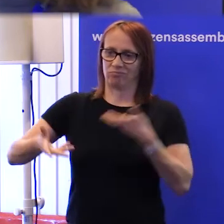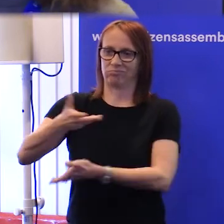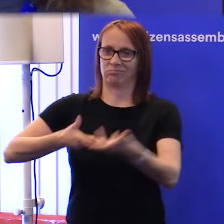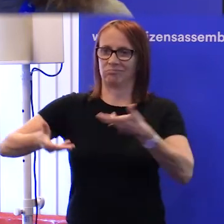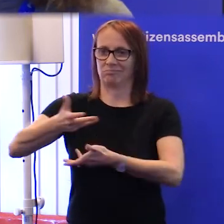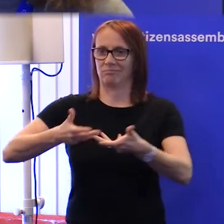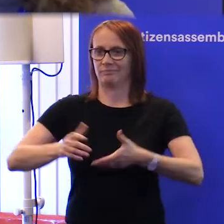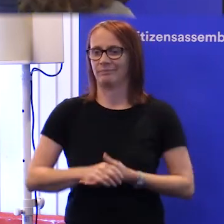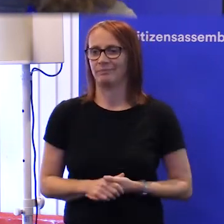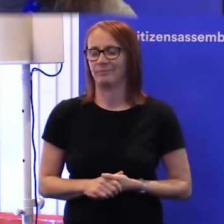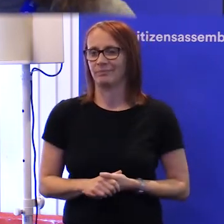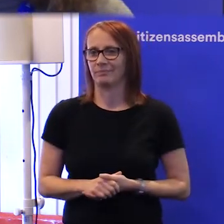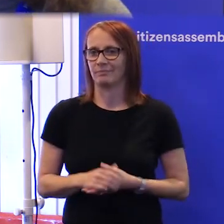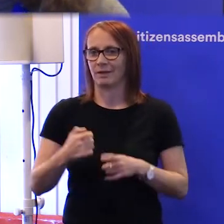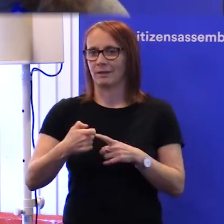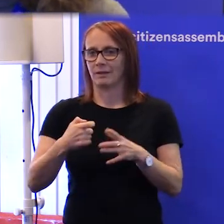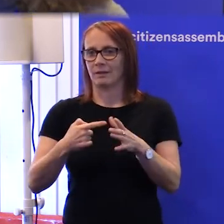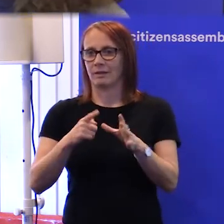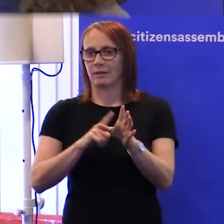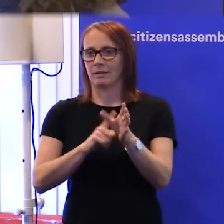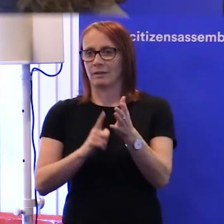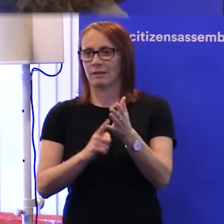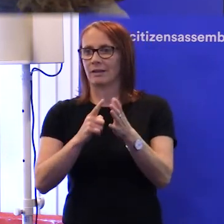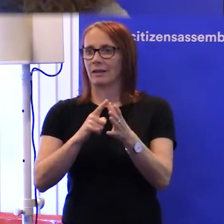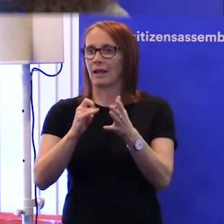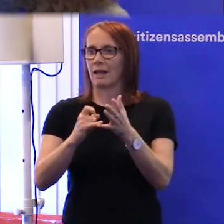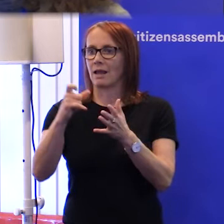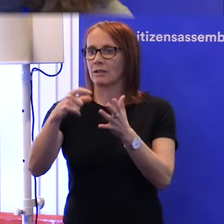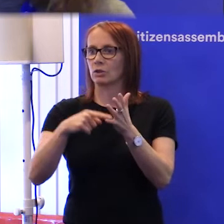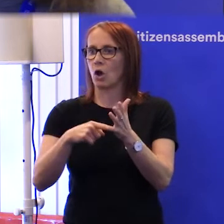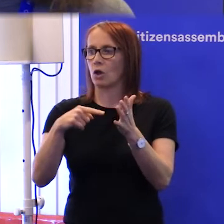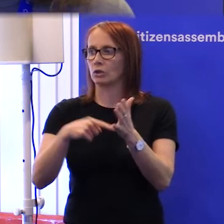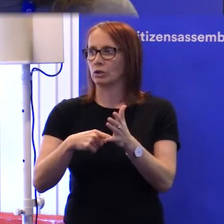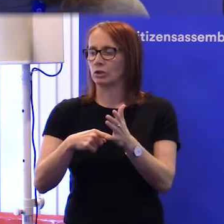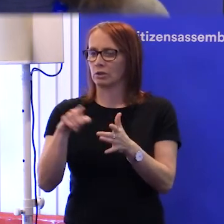you've heard we have Kayla Scott she is going to speak with us about how do we